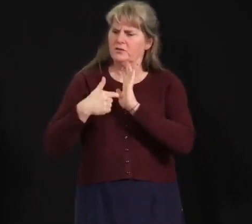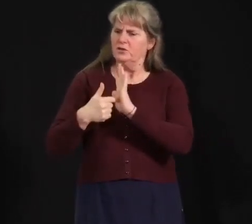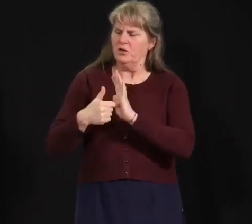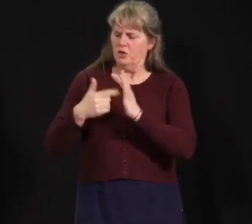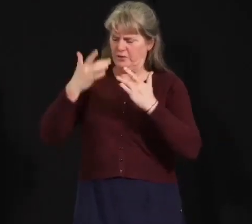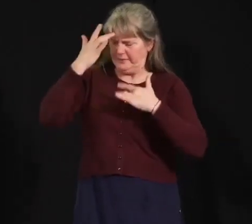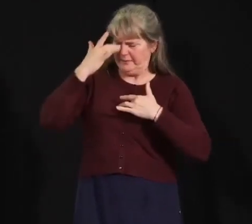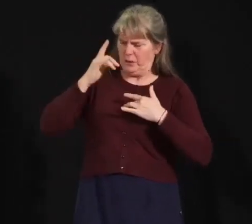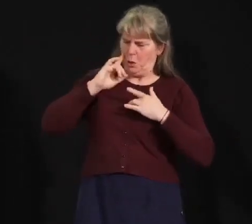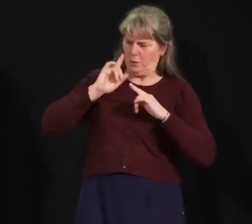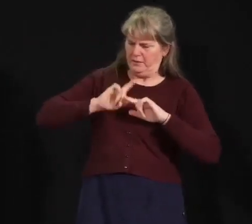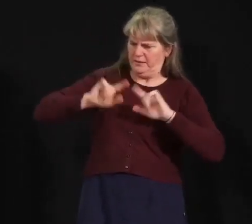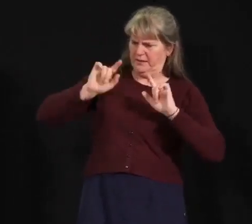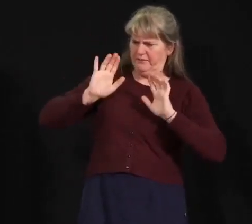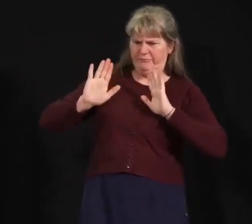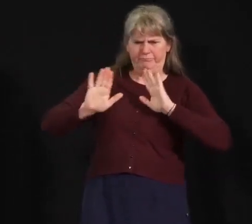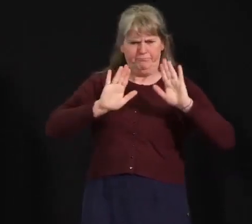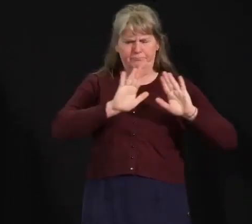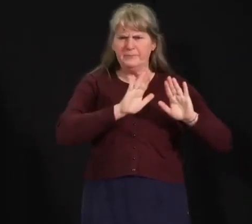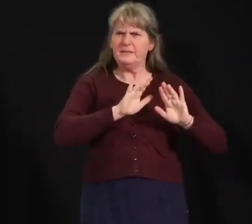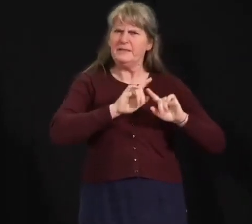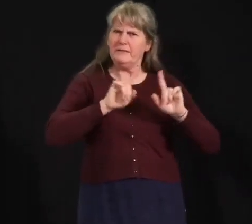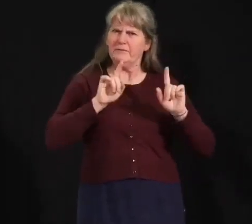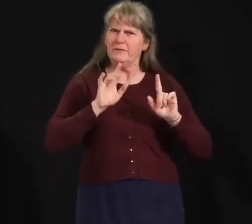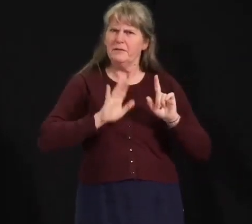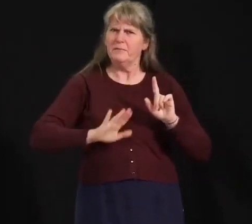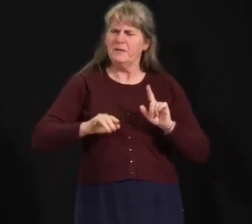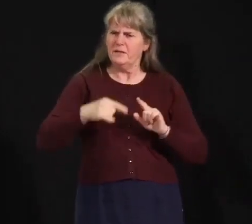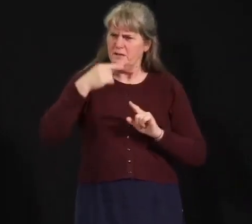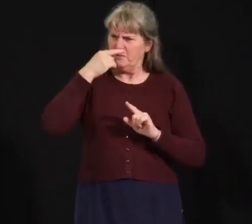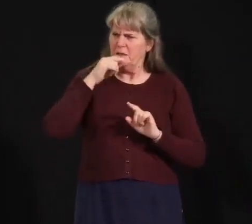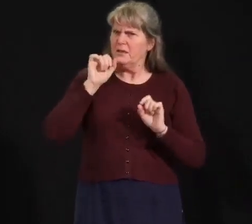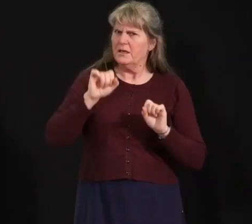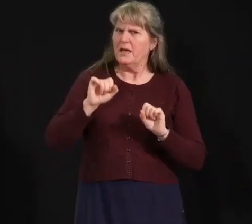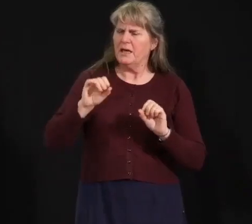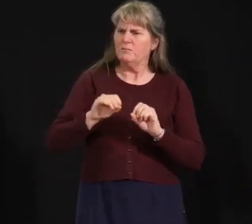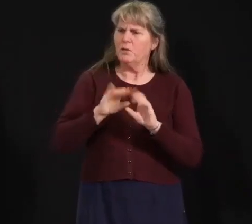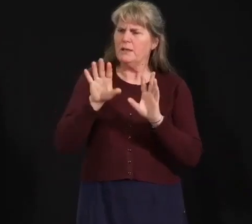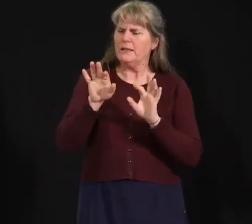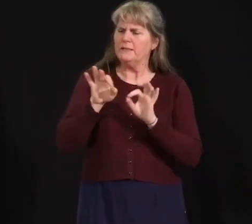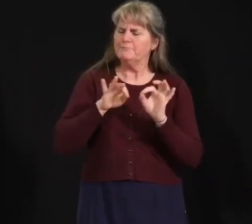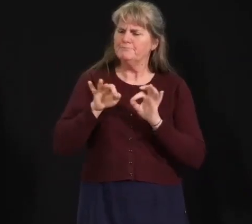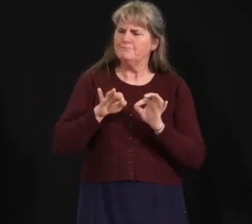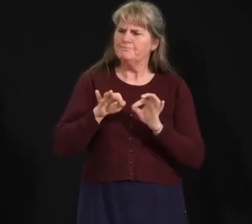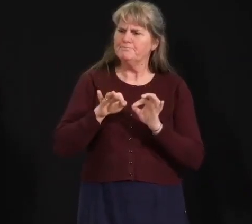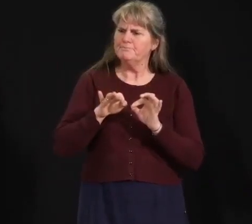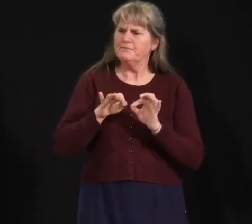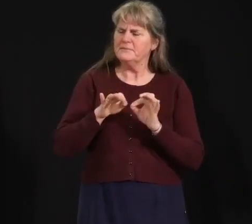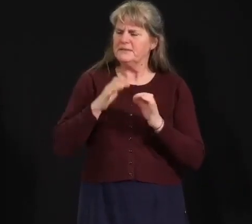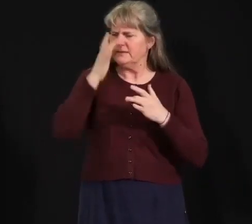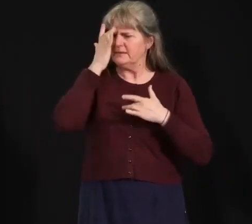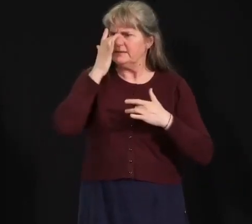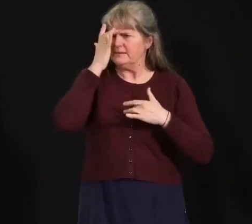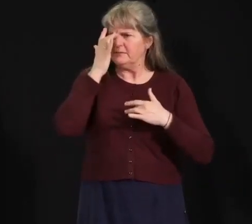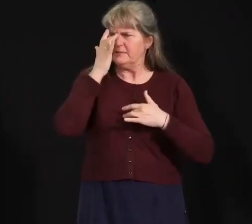have had 11 cases here, of the kind of symptoms we have seen in the territory.